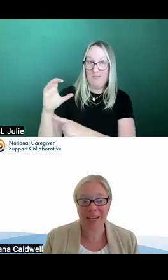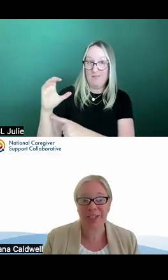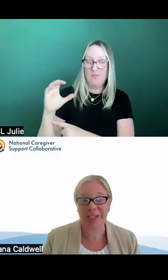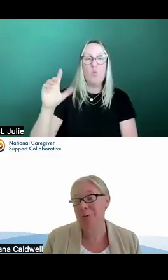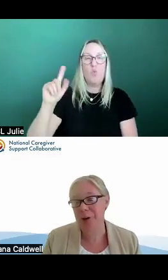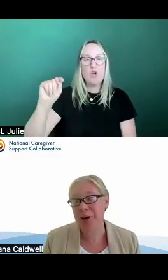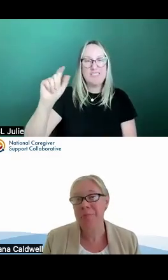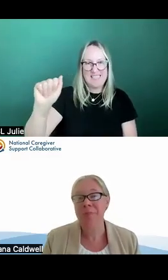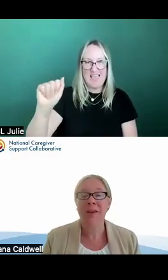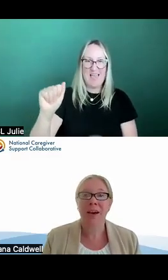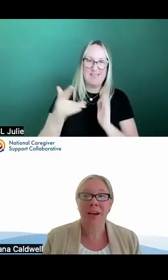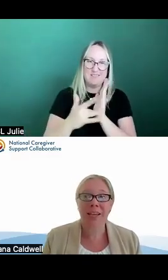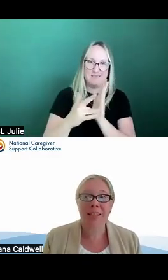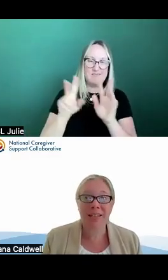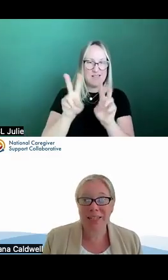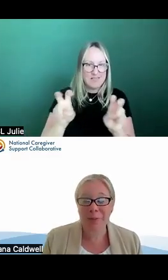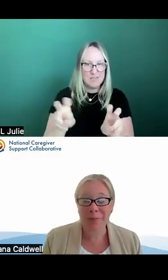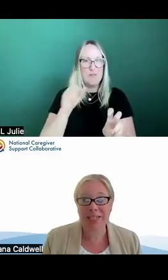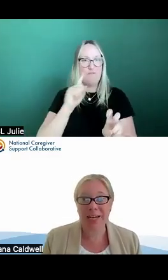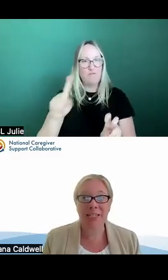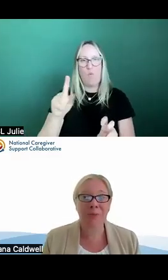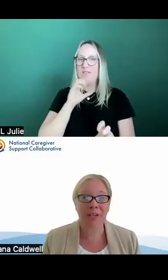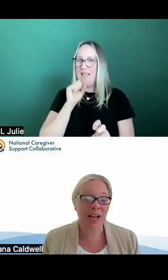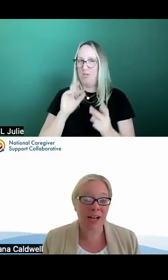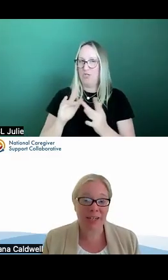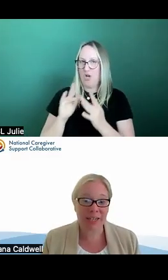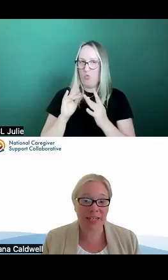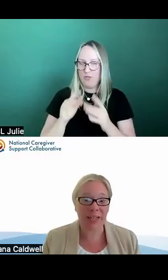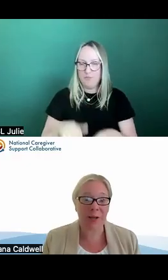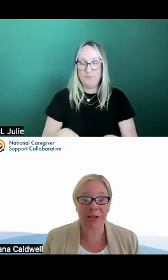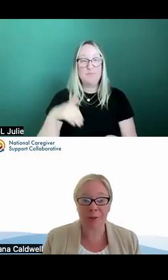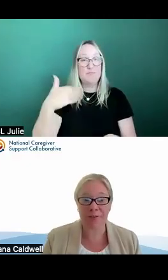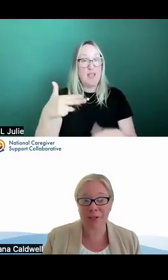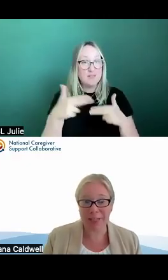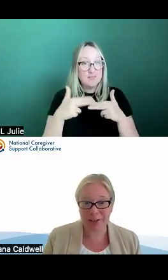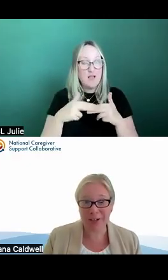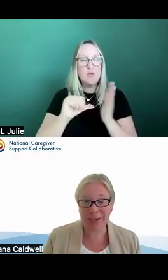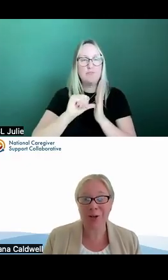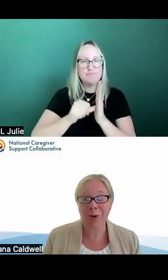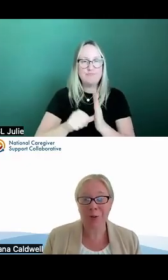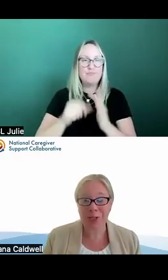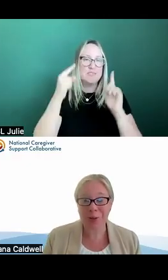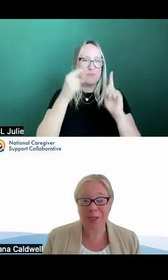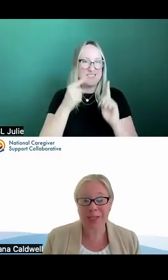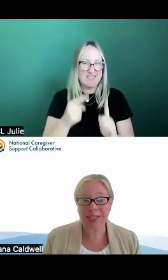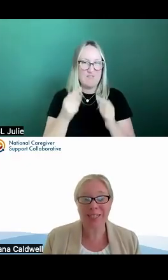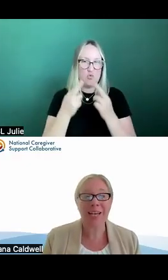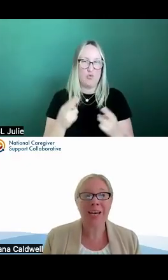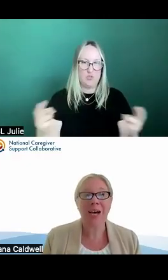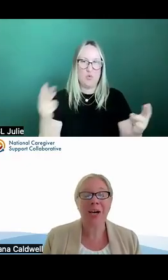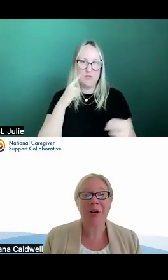aging network. In the next couple of slides I'm going to highlight a couple of specific resources,